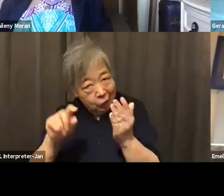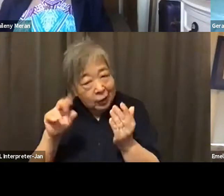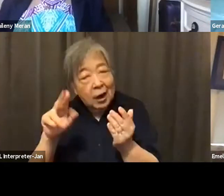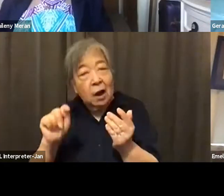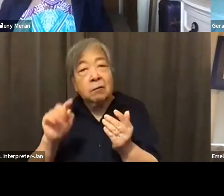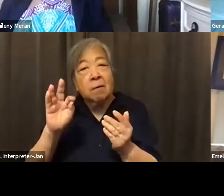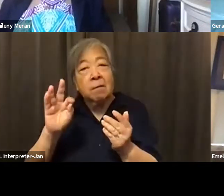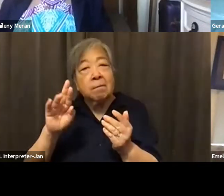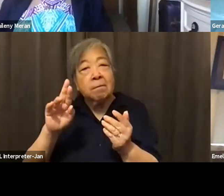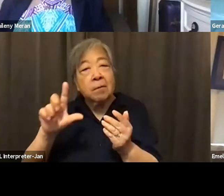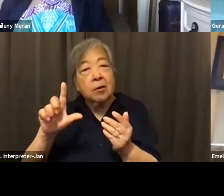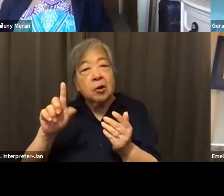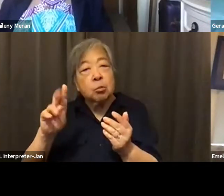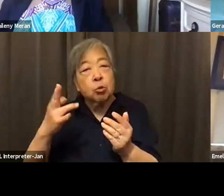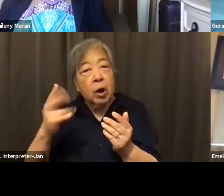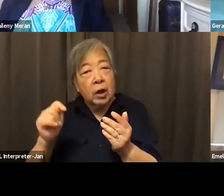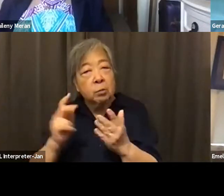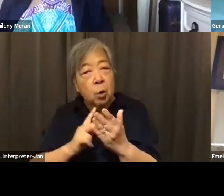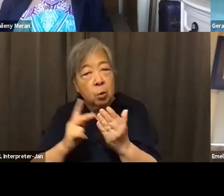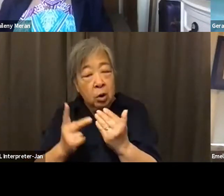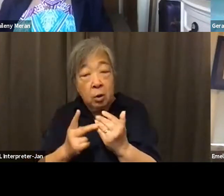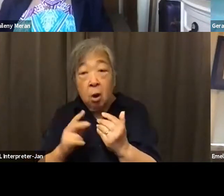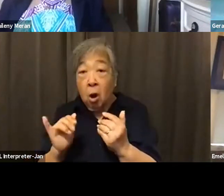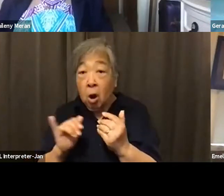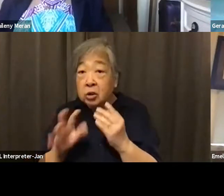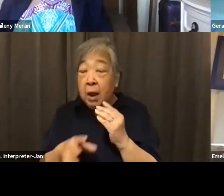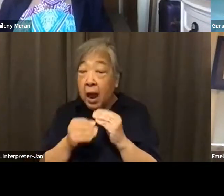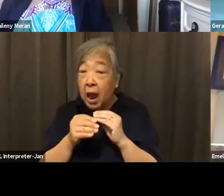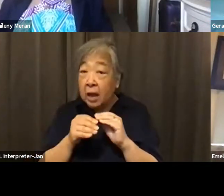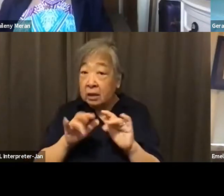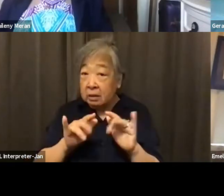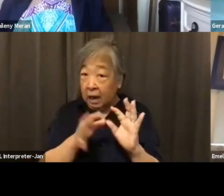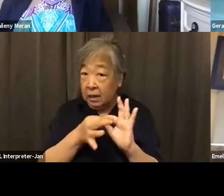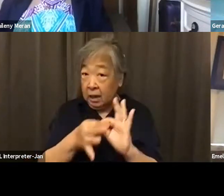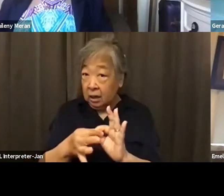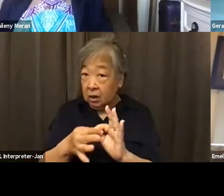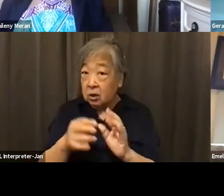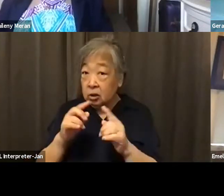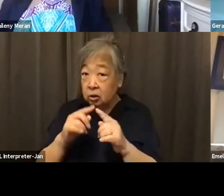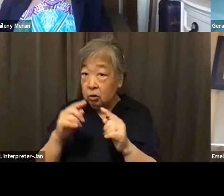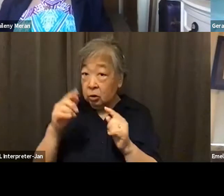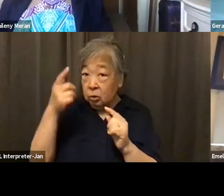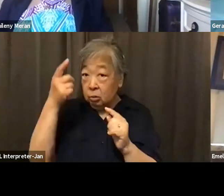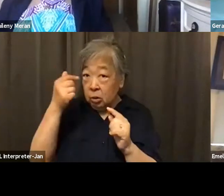Johileny also included a link to the Gilman scholarship in the chat window as well.